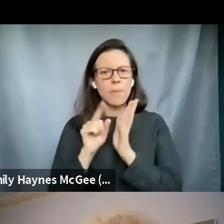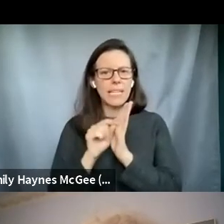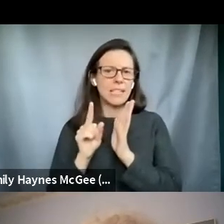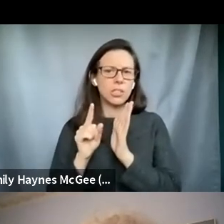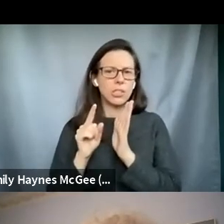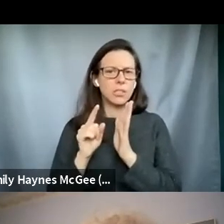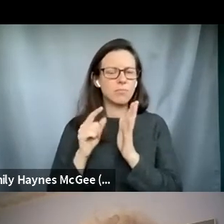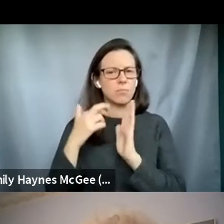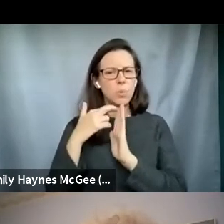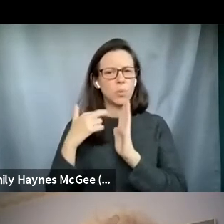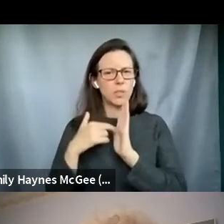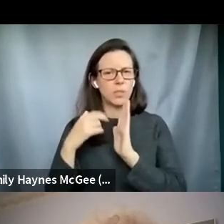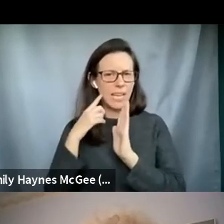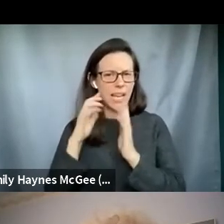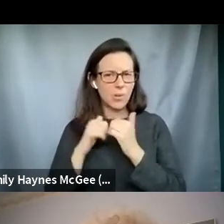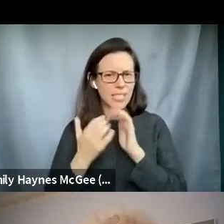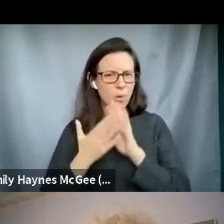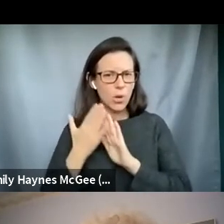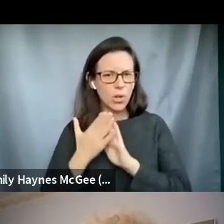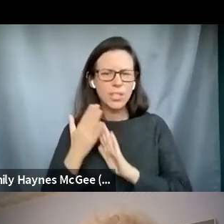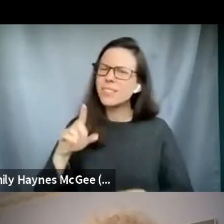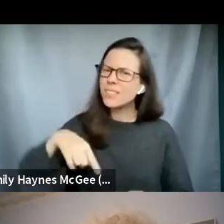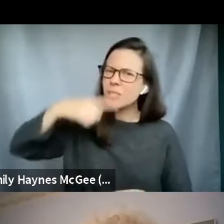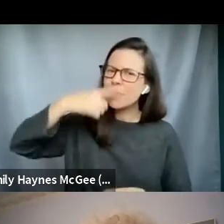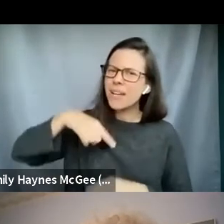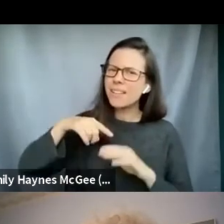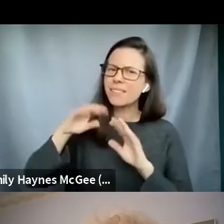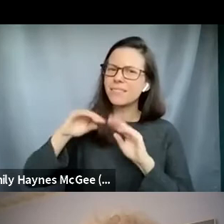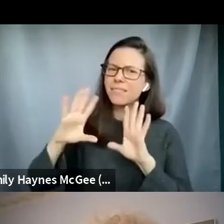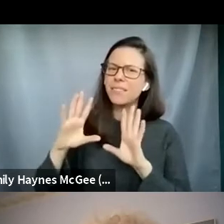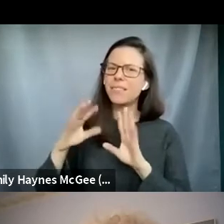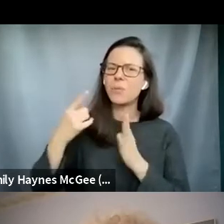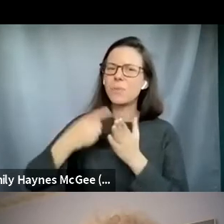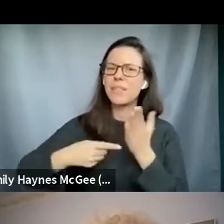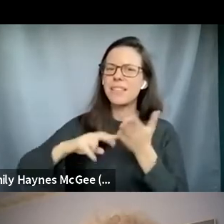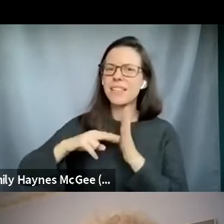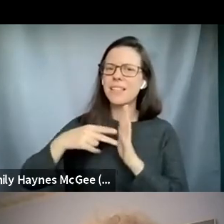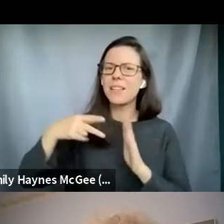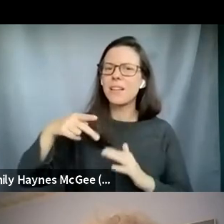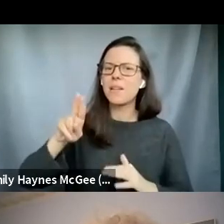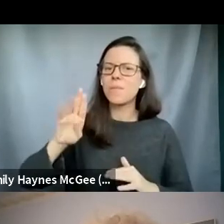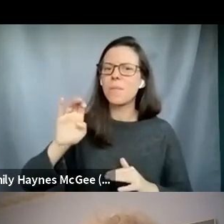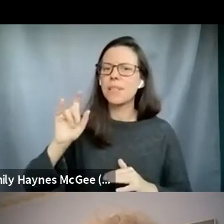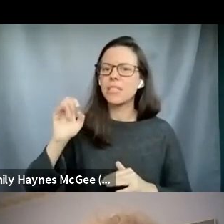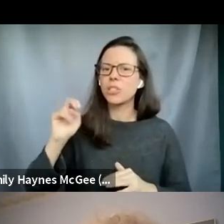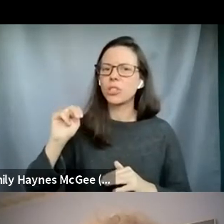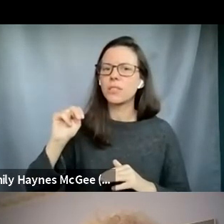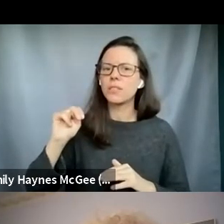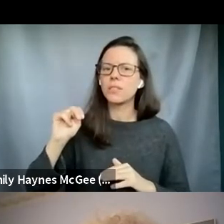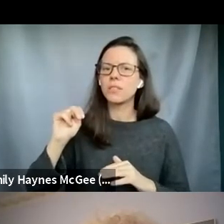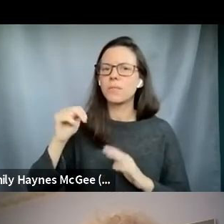Can you clarify what you mean about publication parameters?